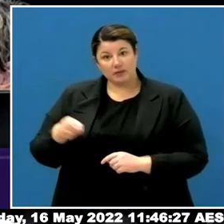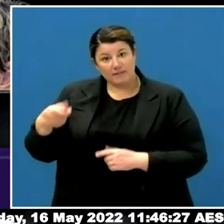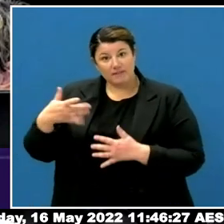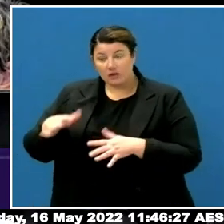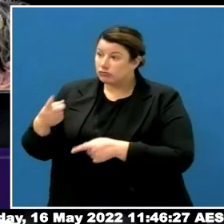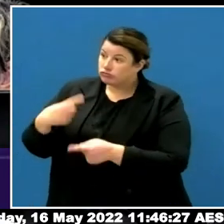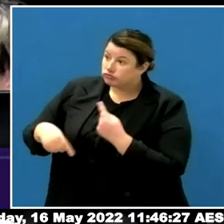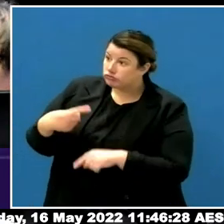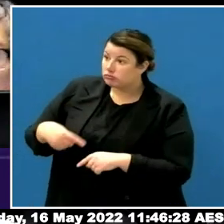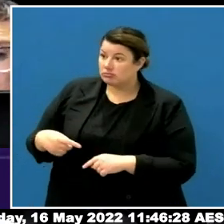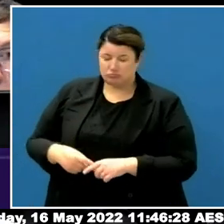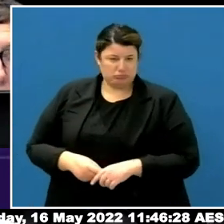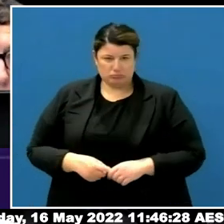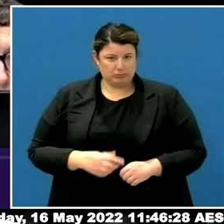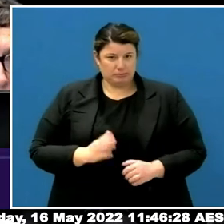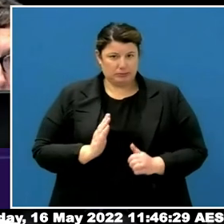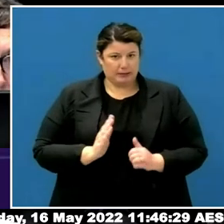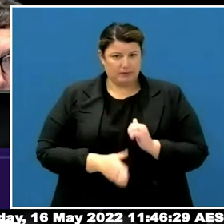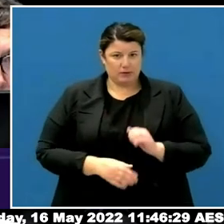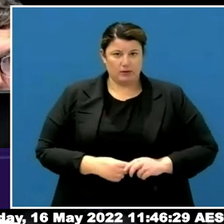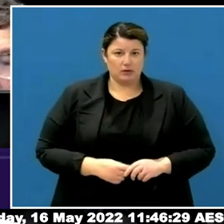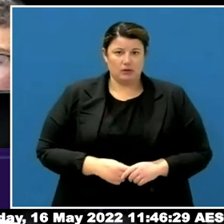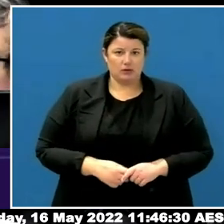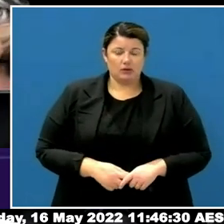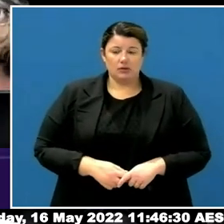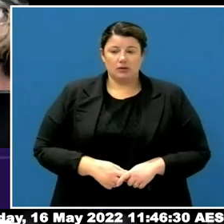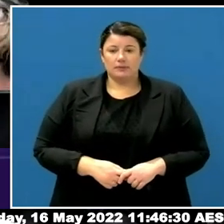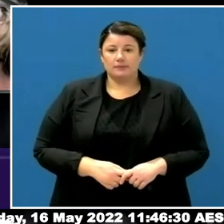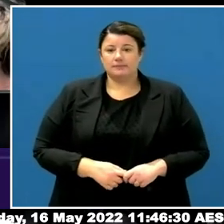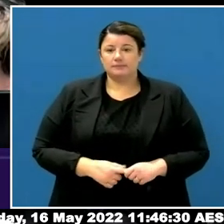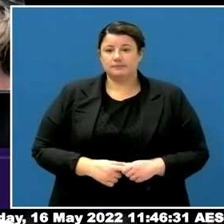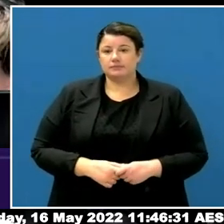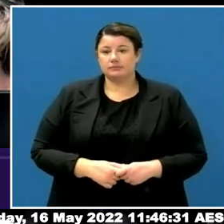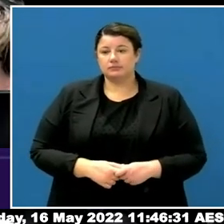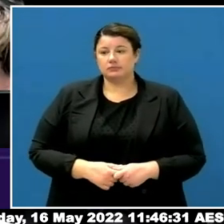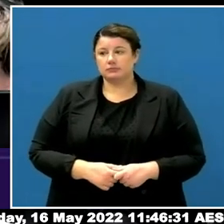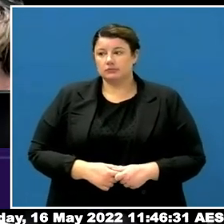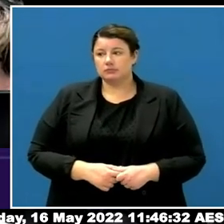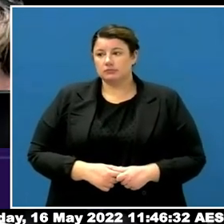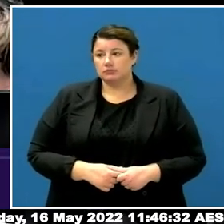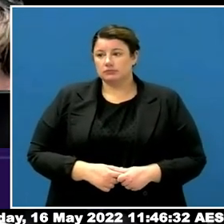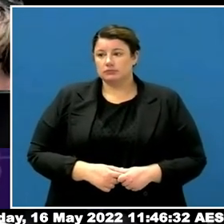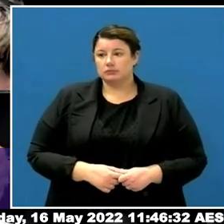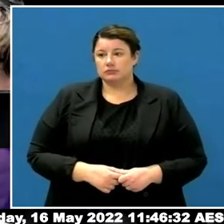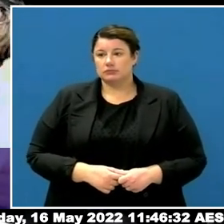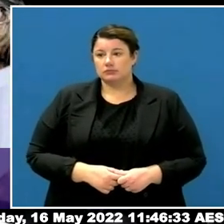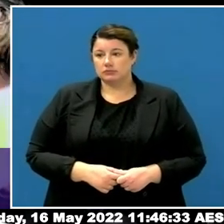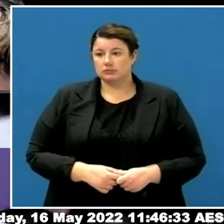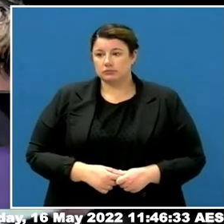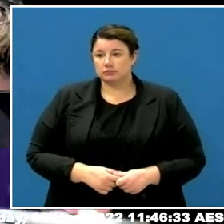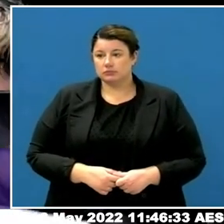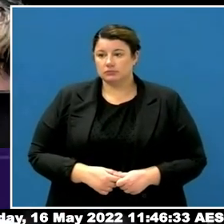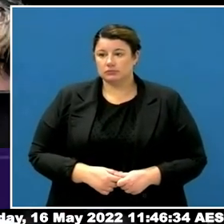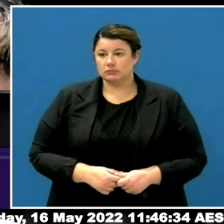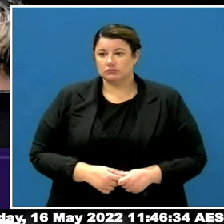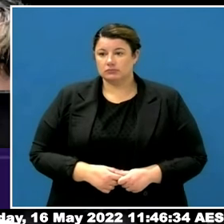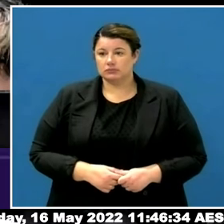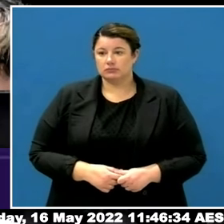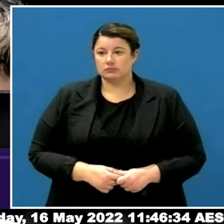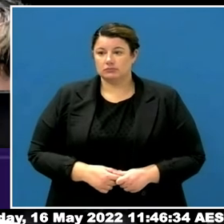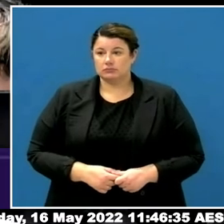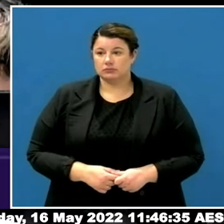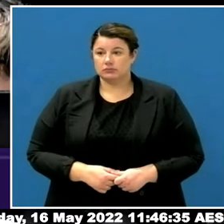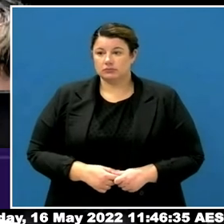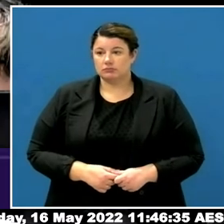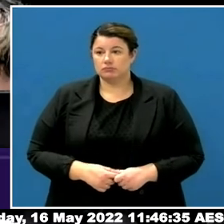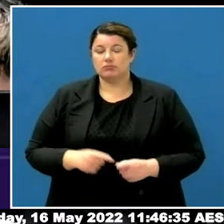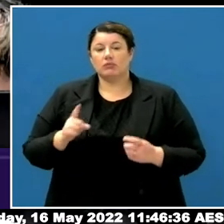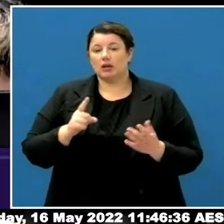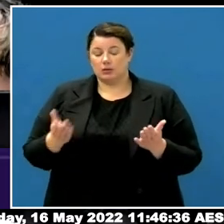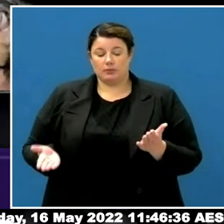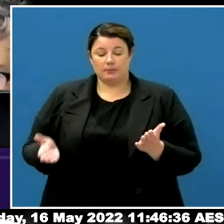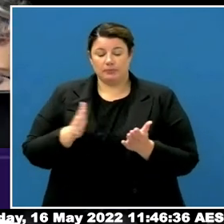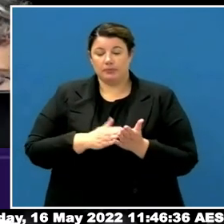No. MR FOGARTY: If we could turn to the next page, page 4 of